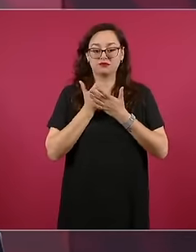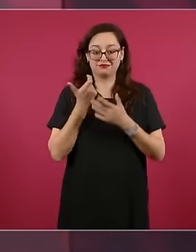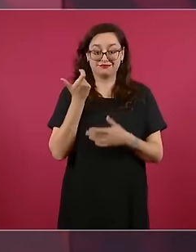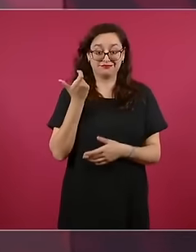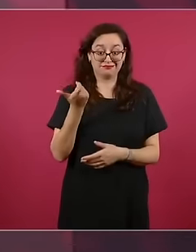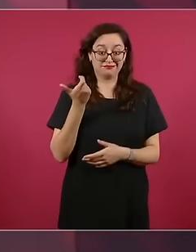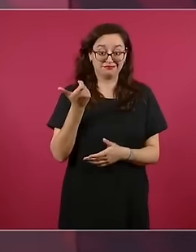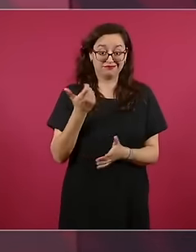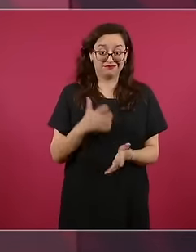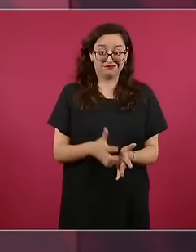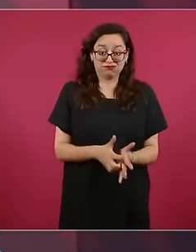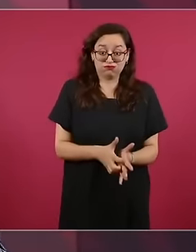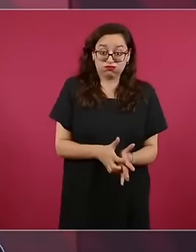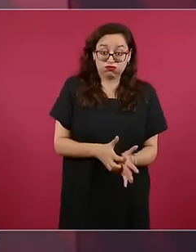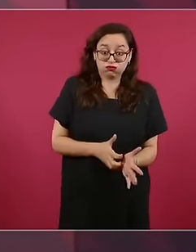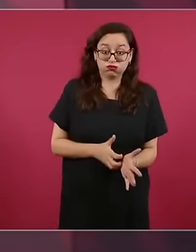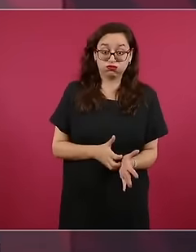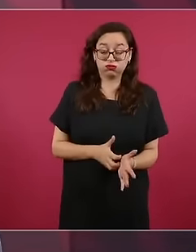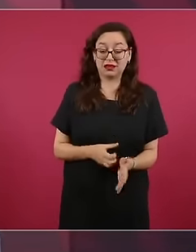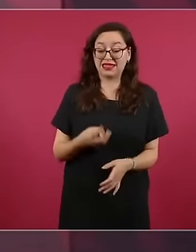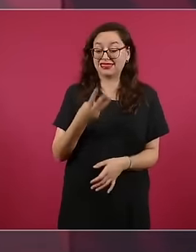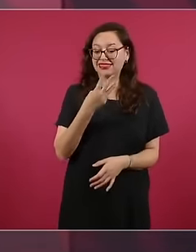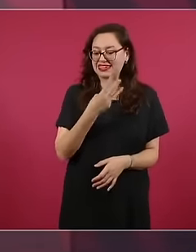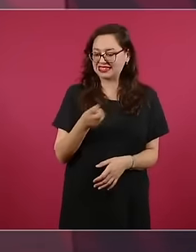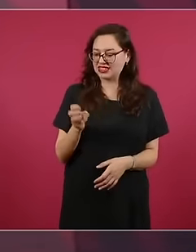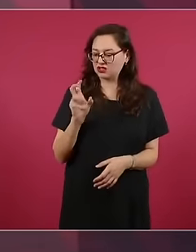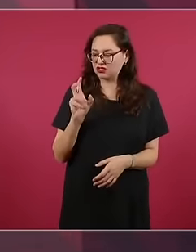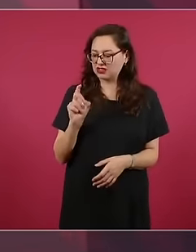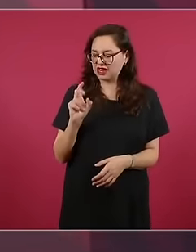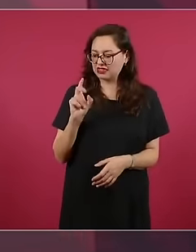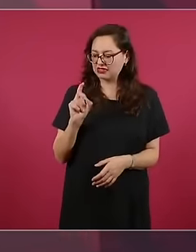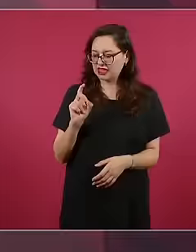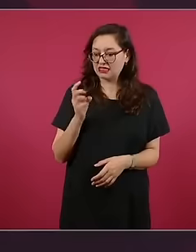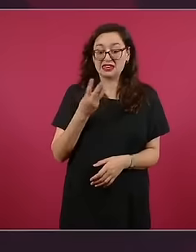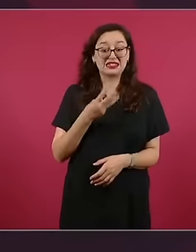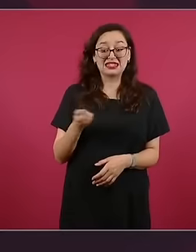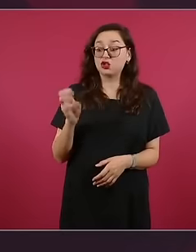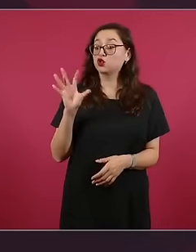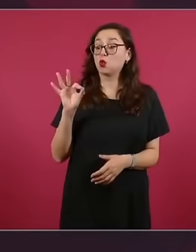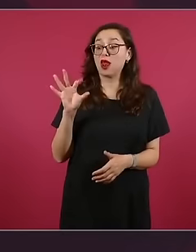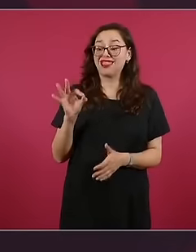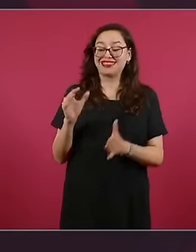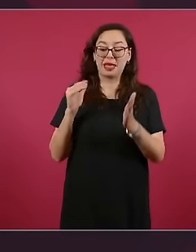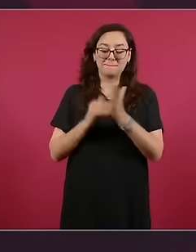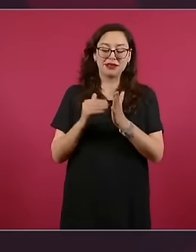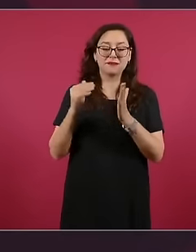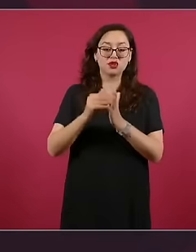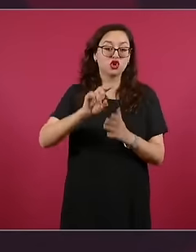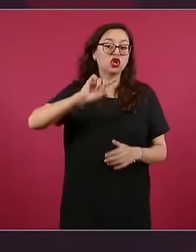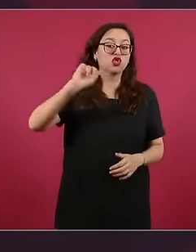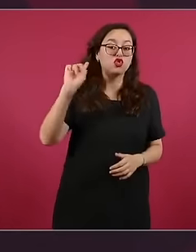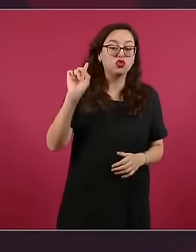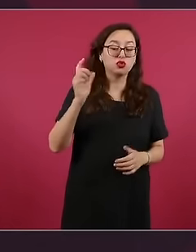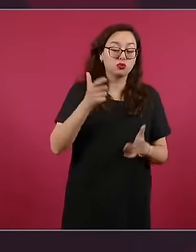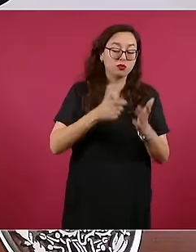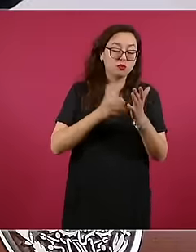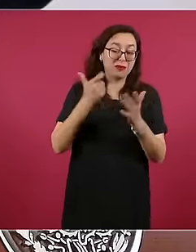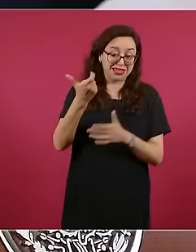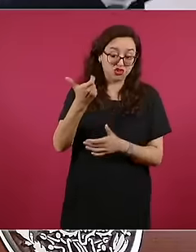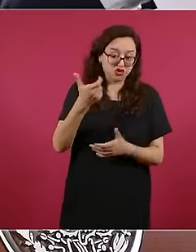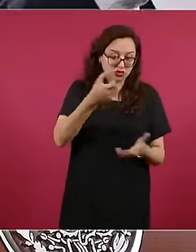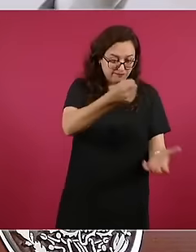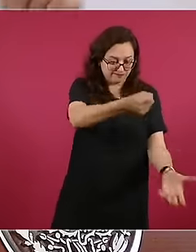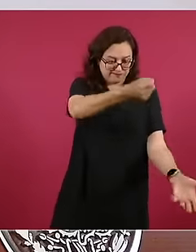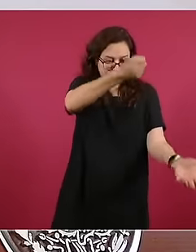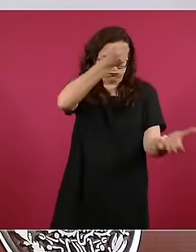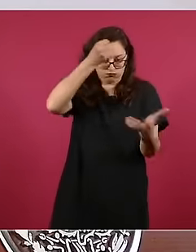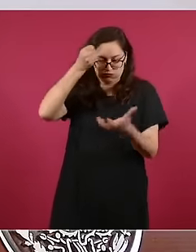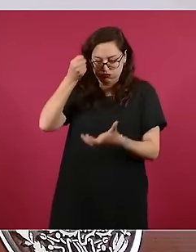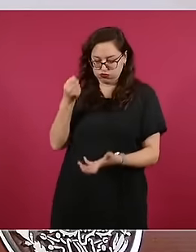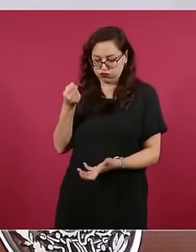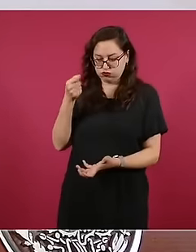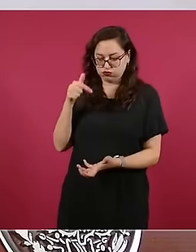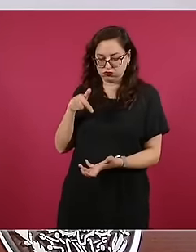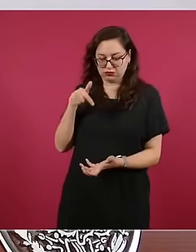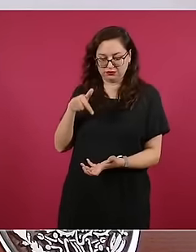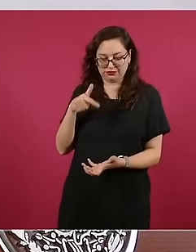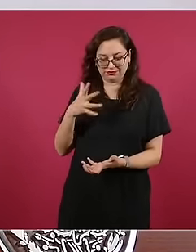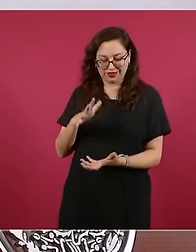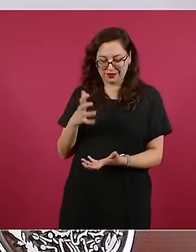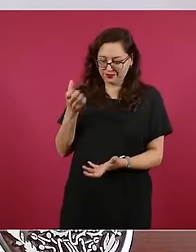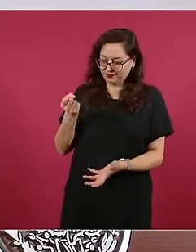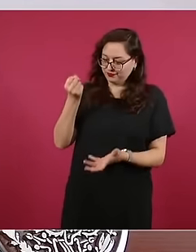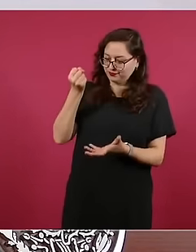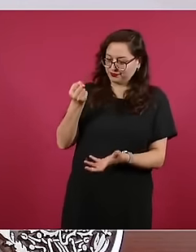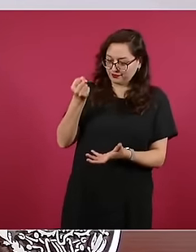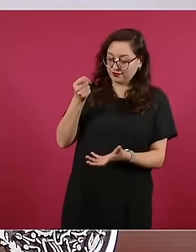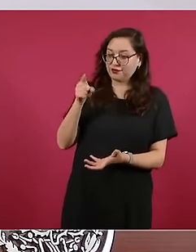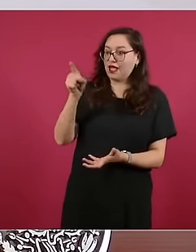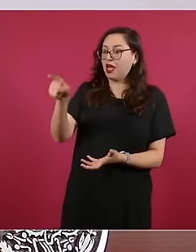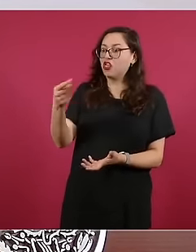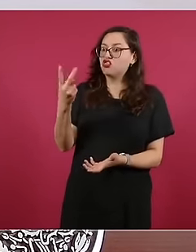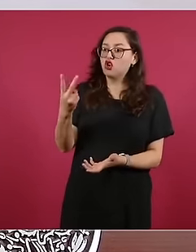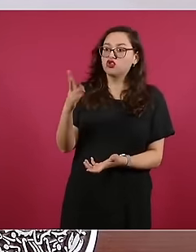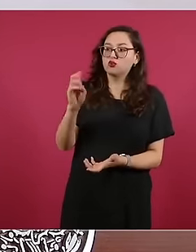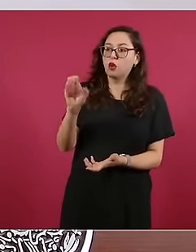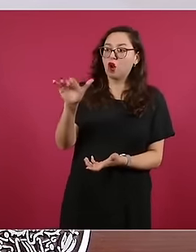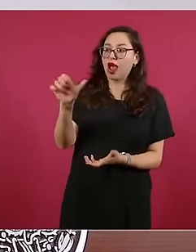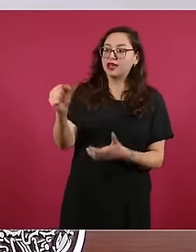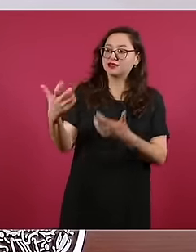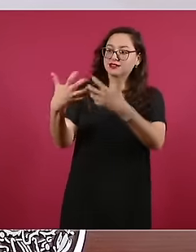3300000 340000 million what is it? What did it cost for the two-mouth refinery to not allow that